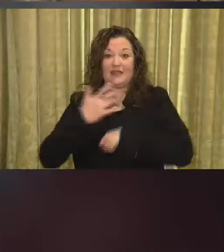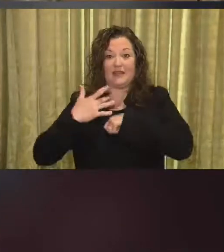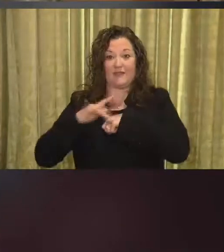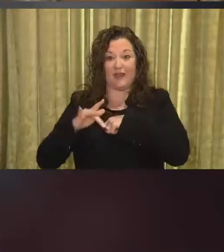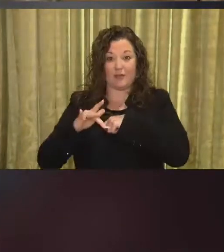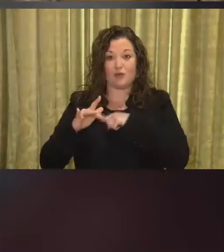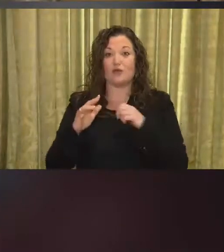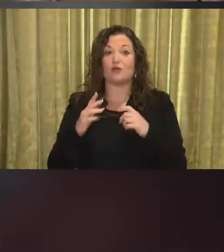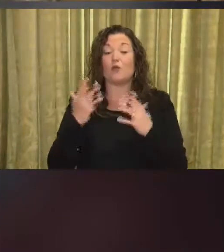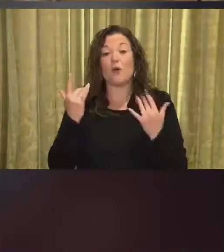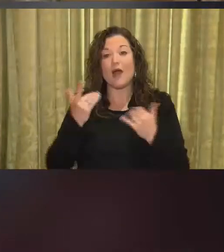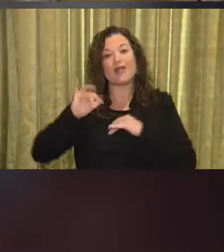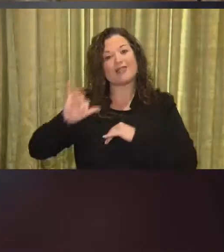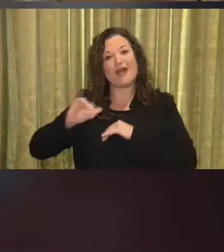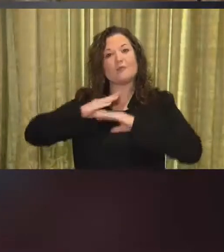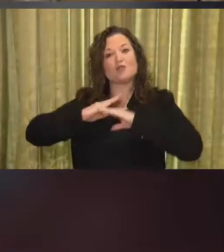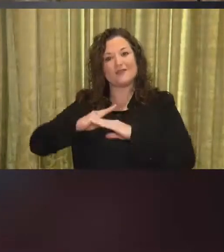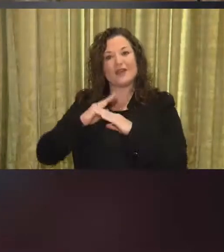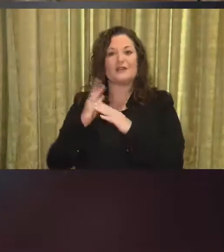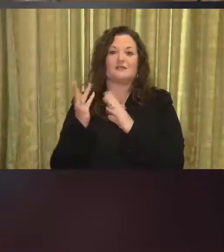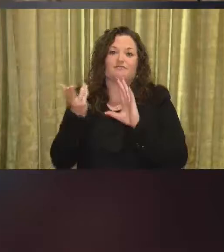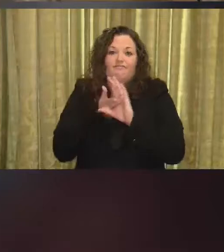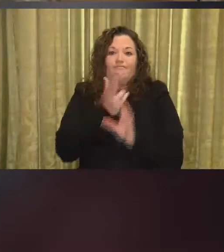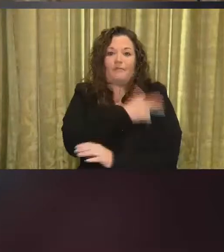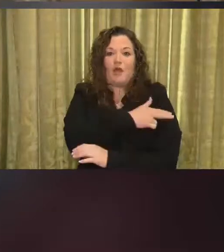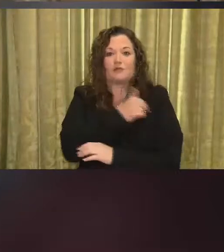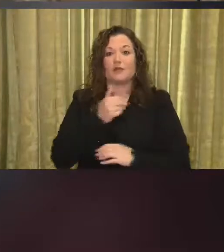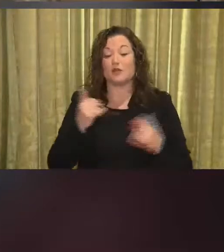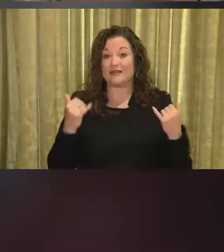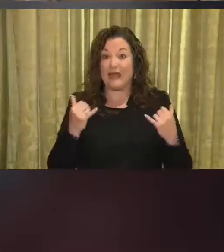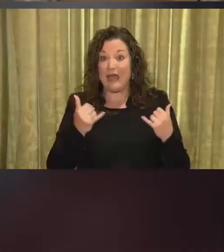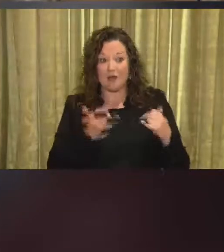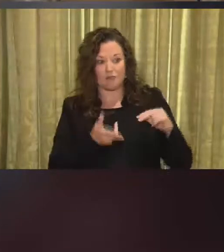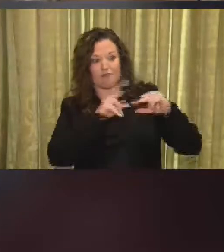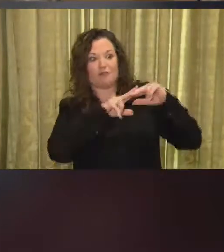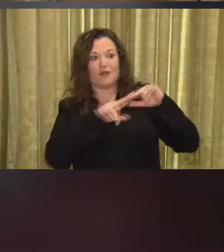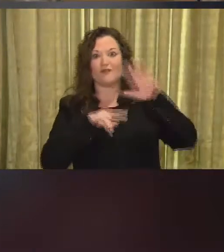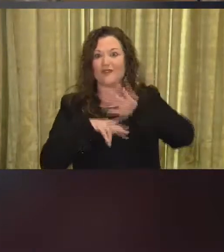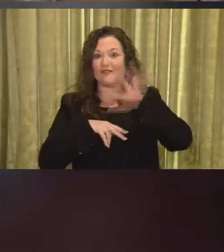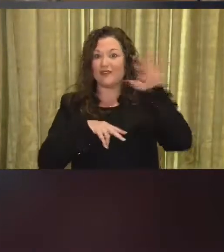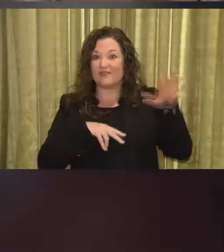prevent hospitalizations and we have 55 added to the hospital.